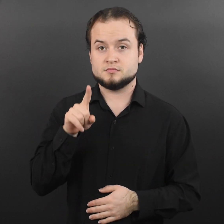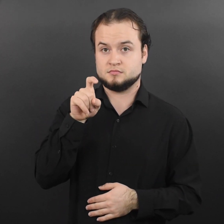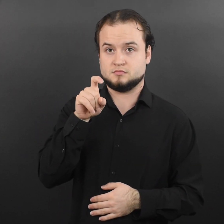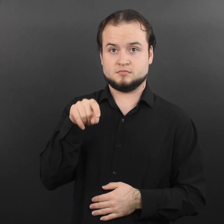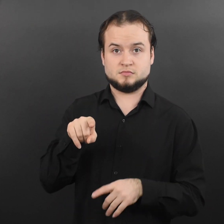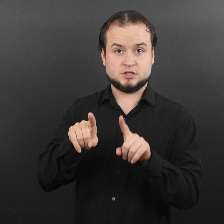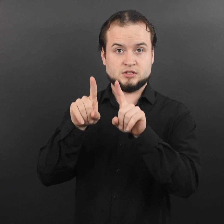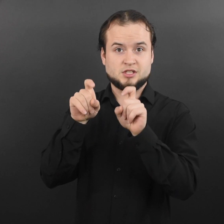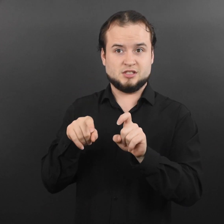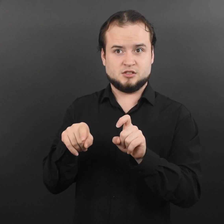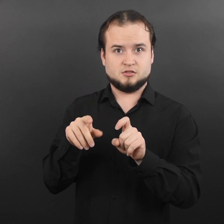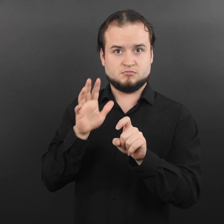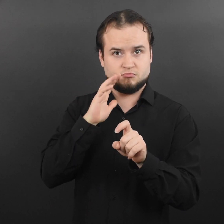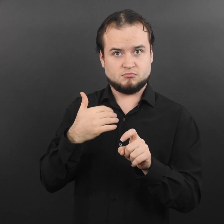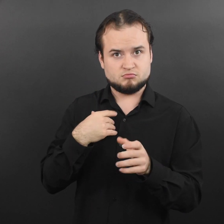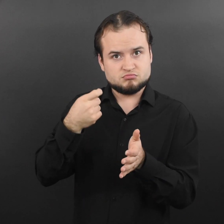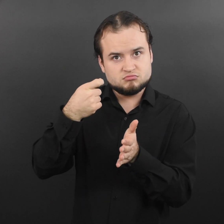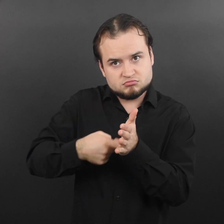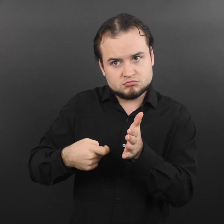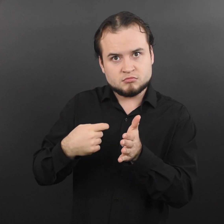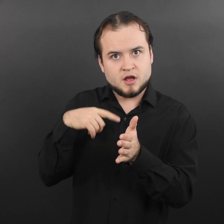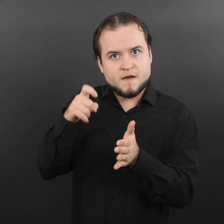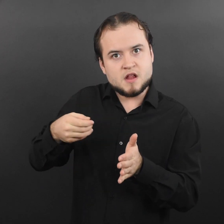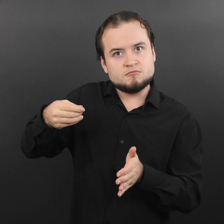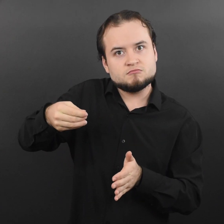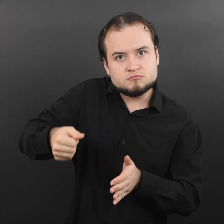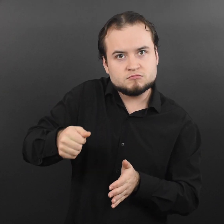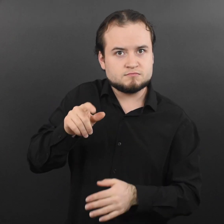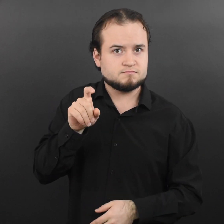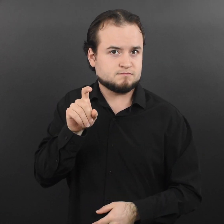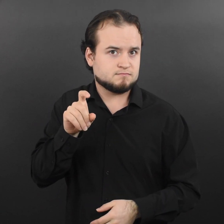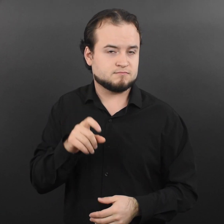Does the test cost me anything?